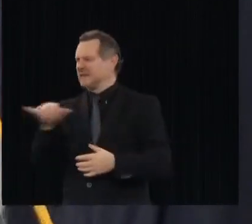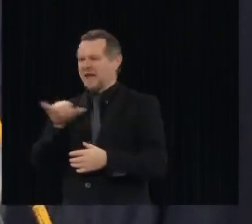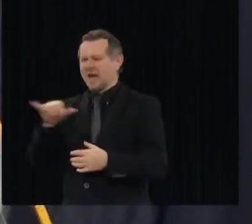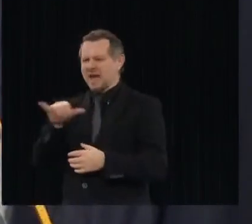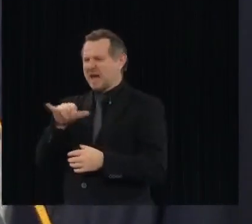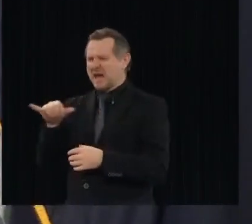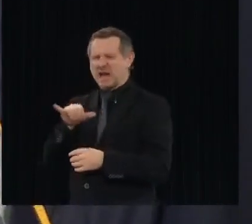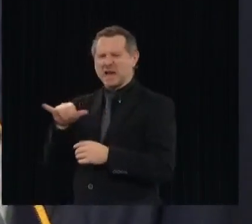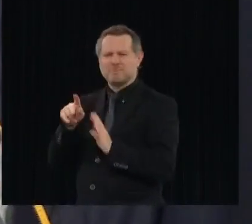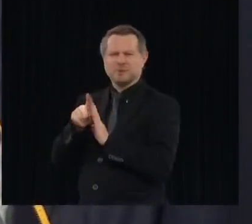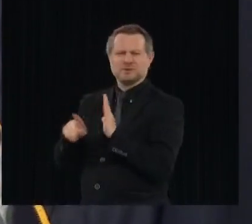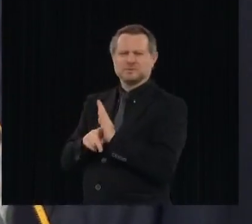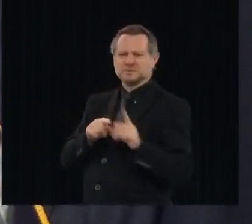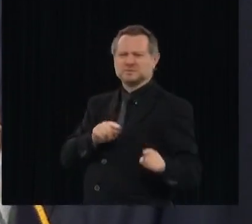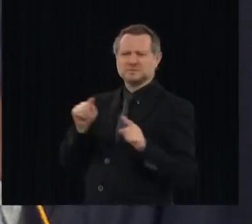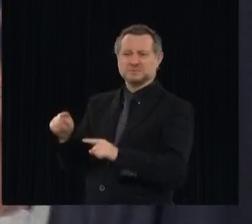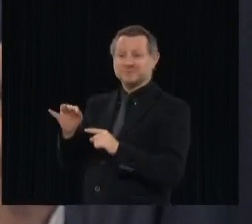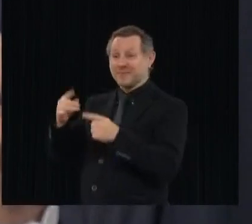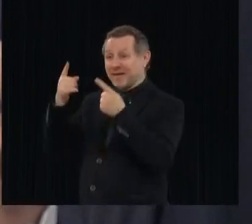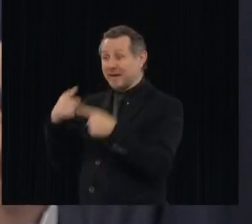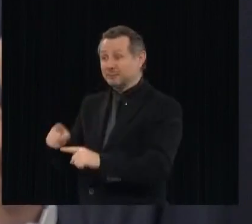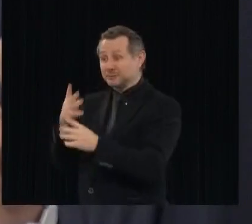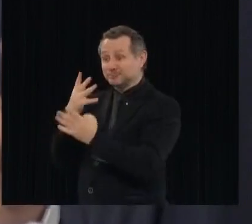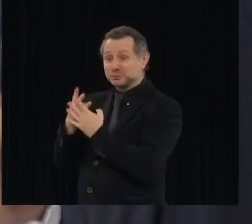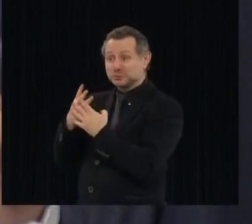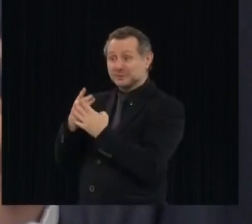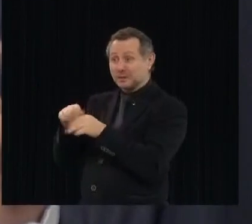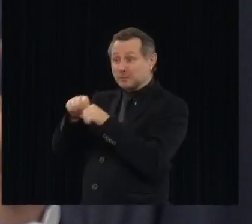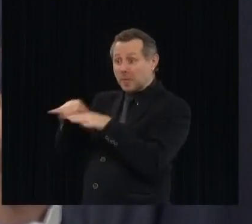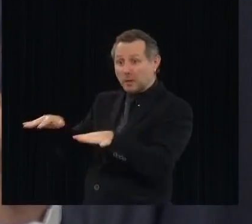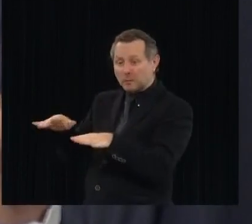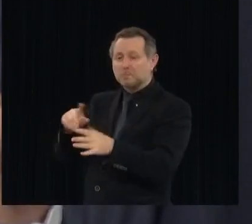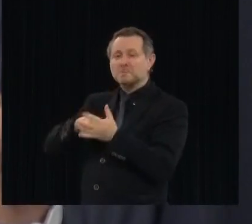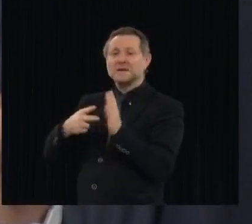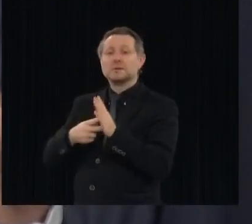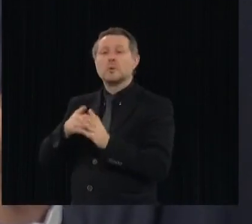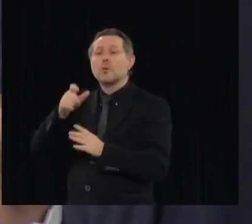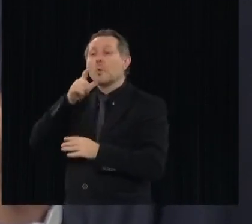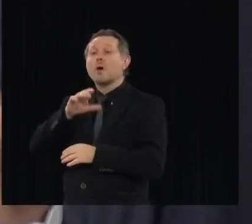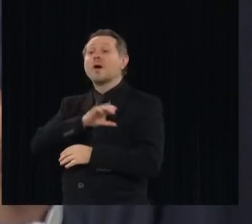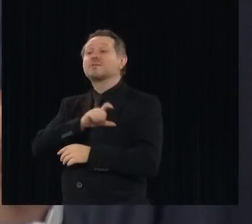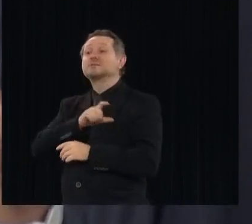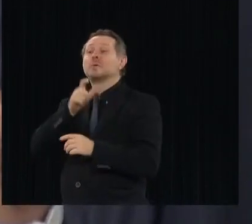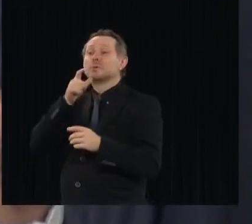THEORY. ALSO, THE PRISON STAFF IS THE SAMER THATRY.